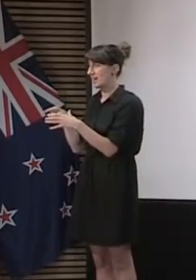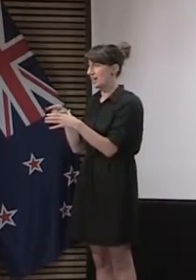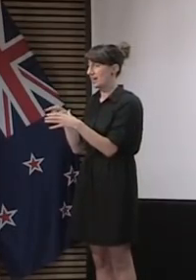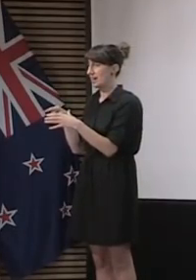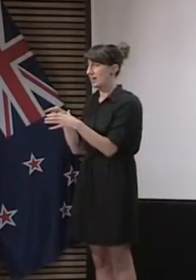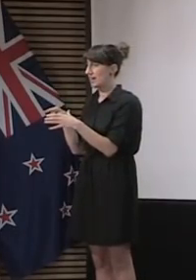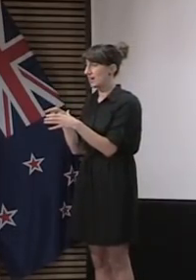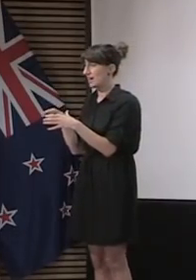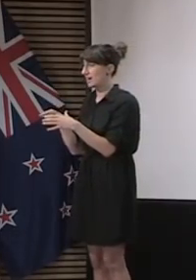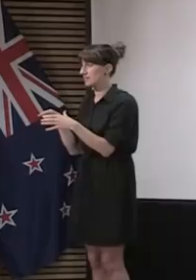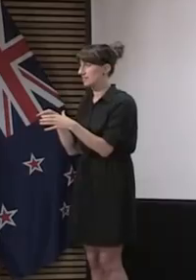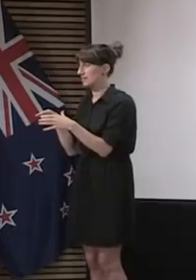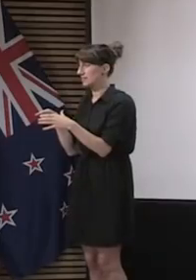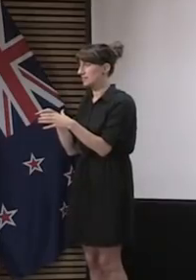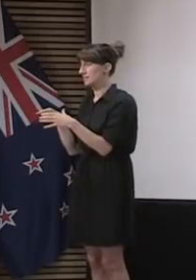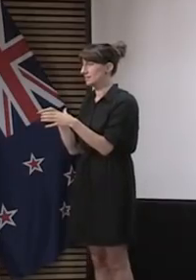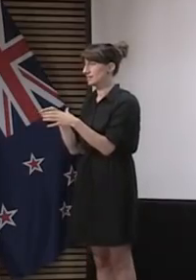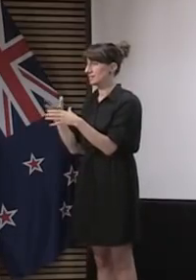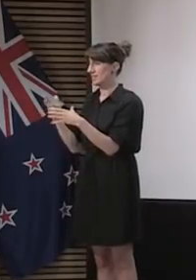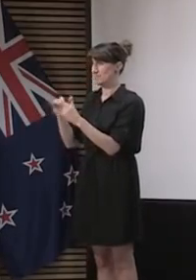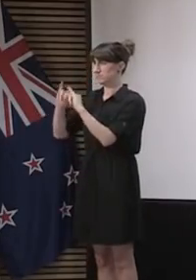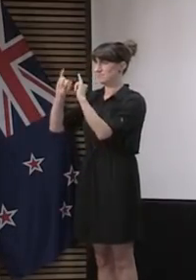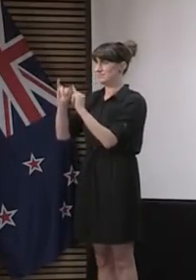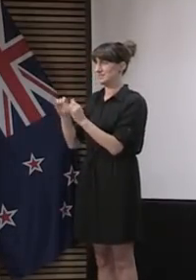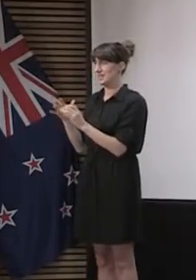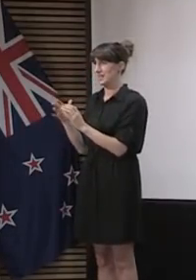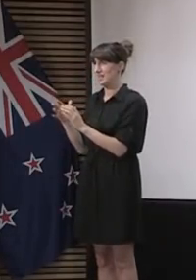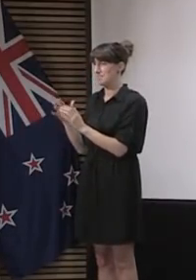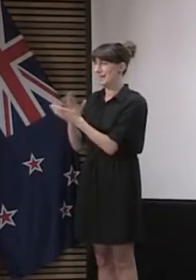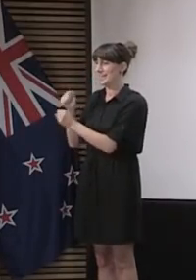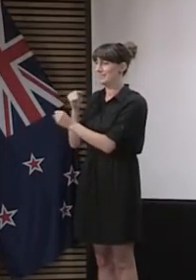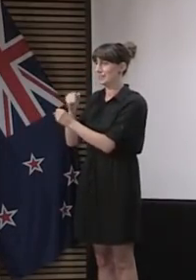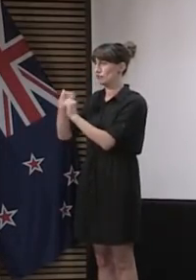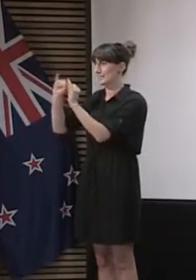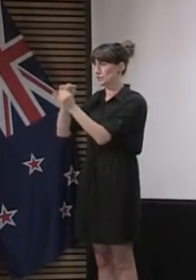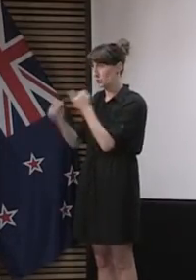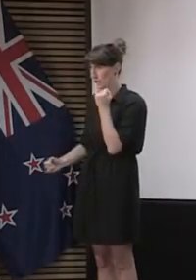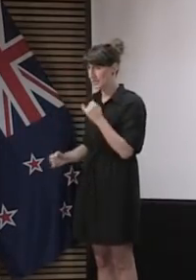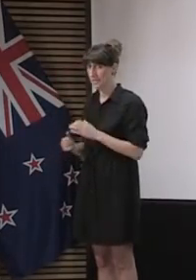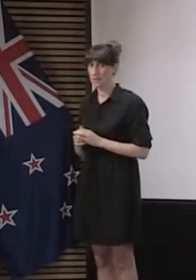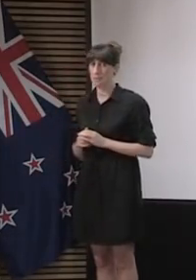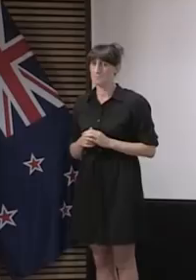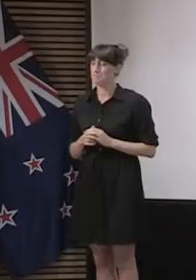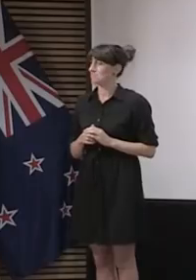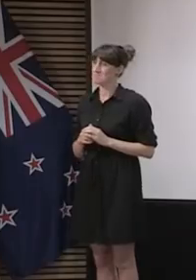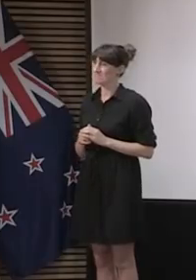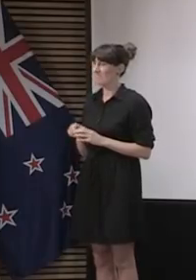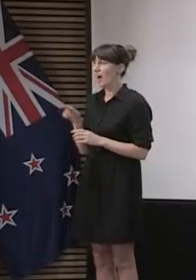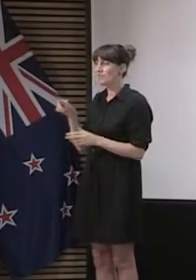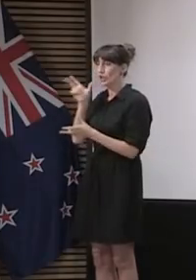to COVID-19 and thatmeans I have paid no attentionto any of the commentary thatmay have been coming